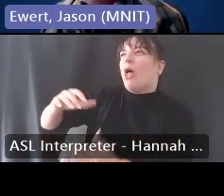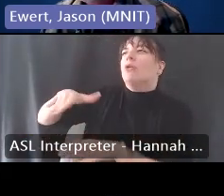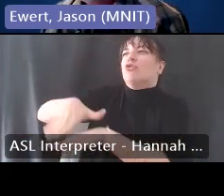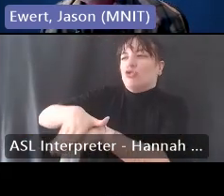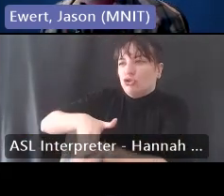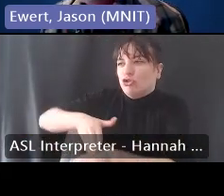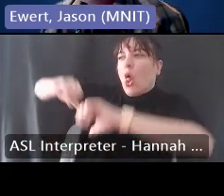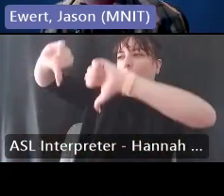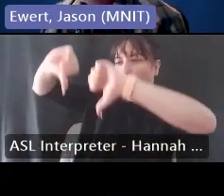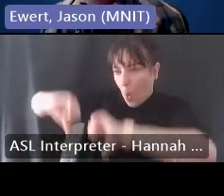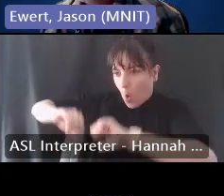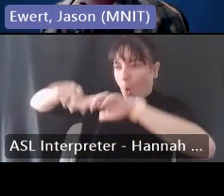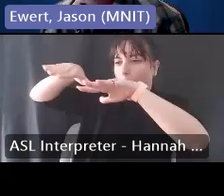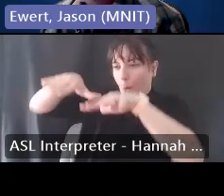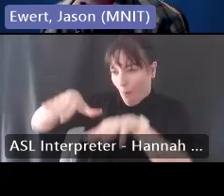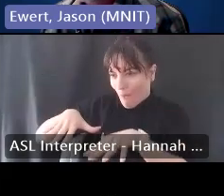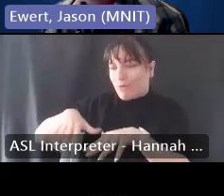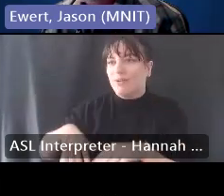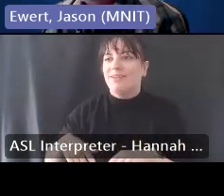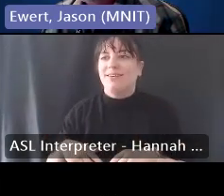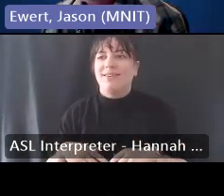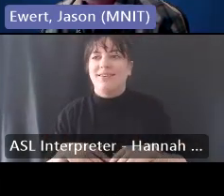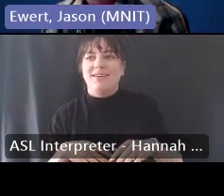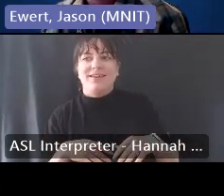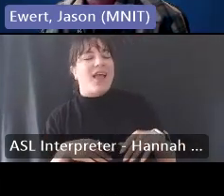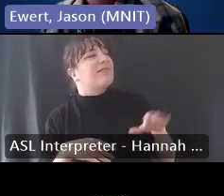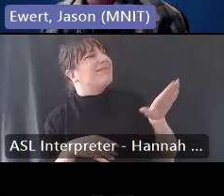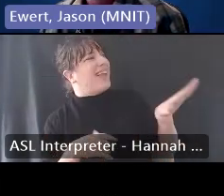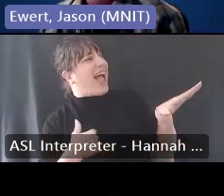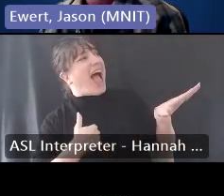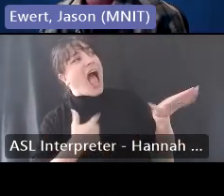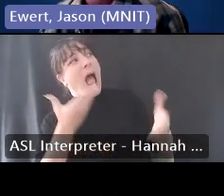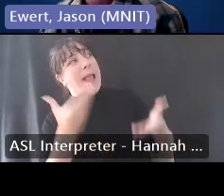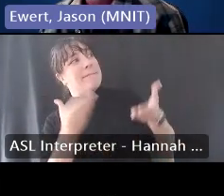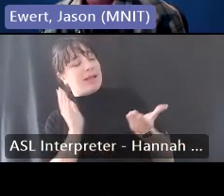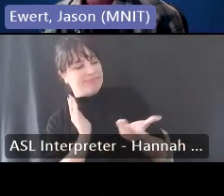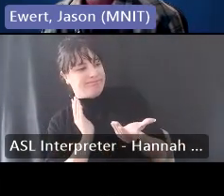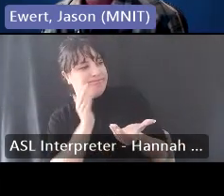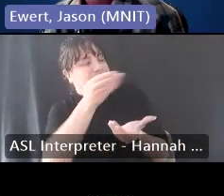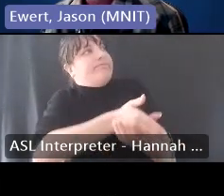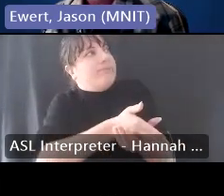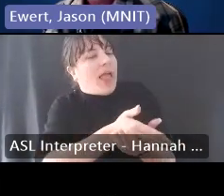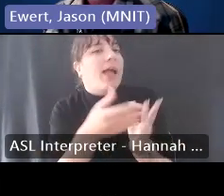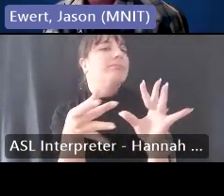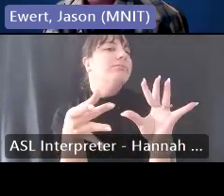I may interject and just talk about what we heard, because there will be some instances